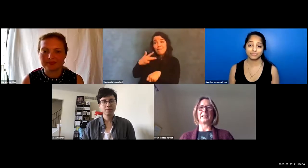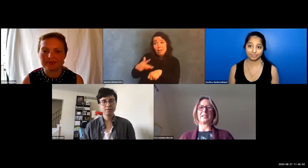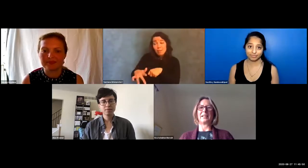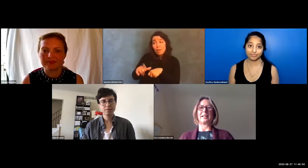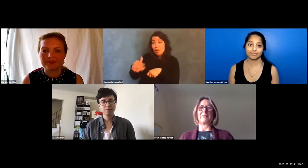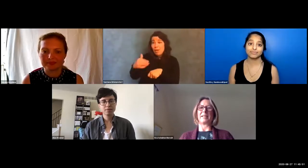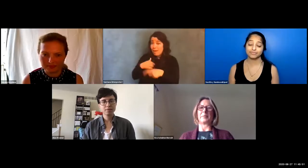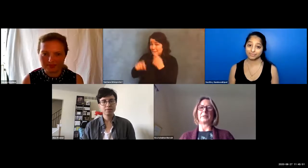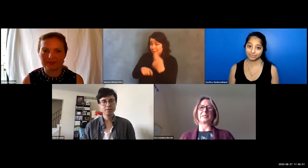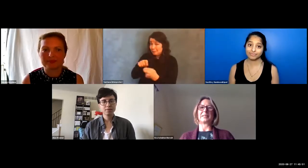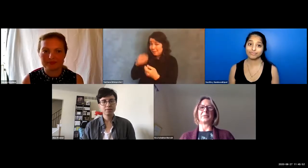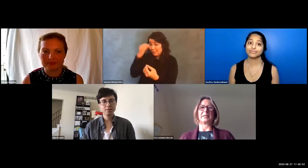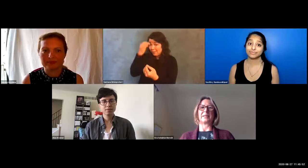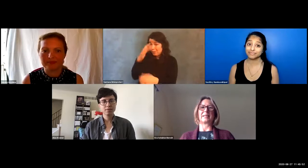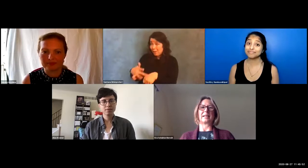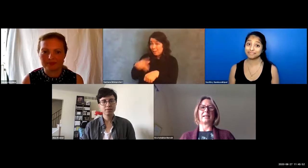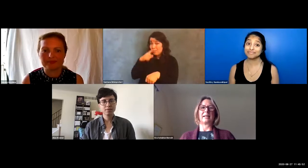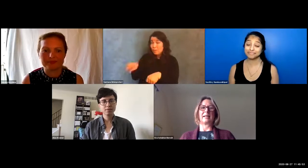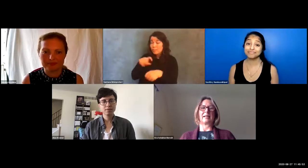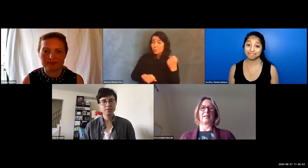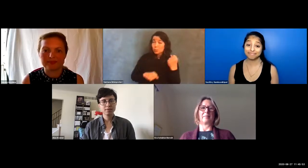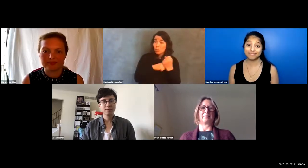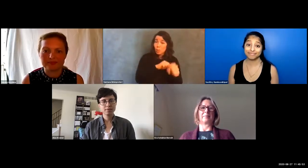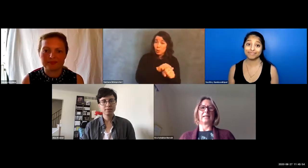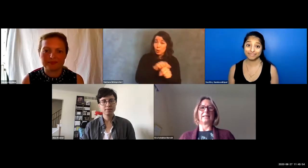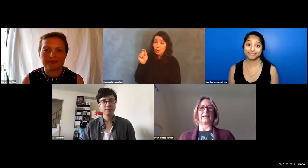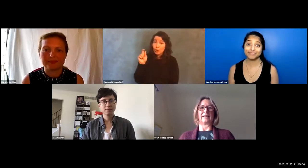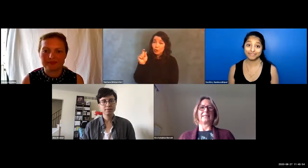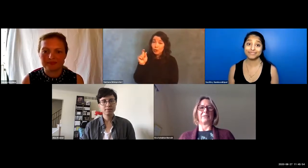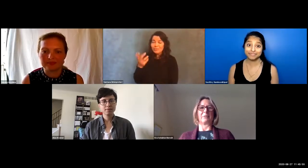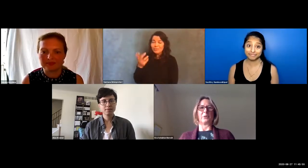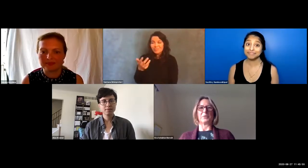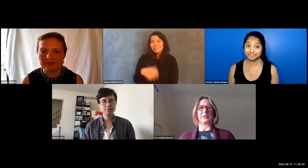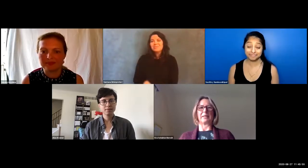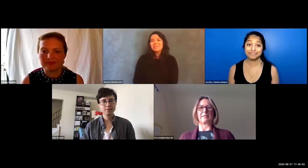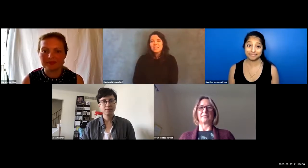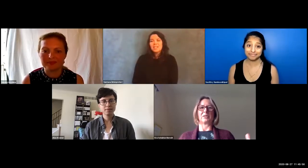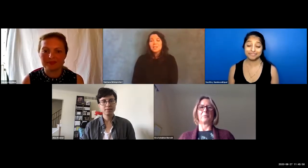available. So it's -- it is very plausible that morph